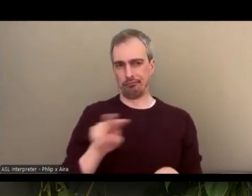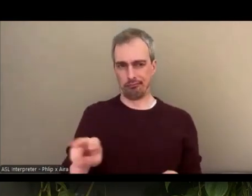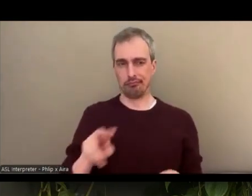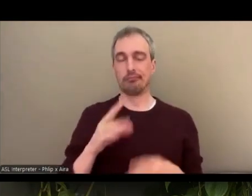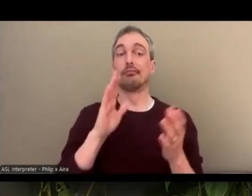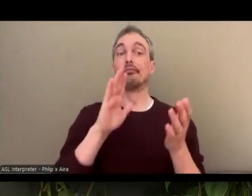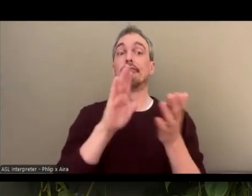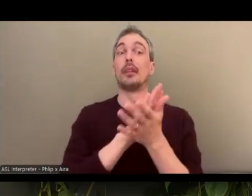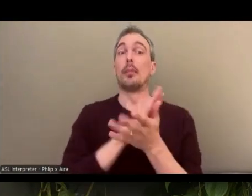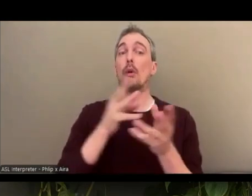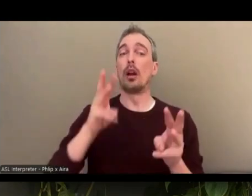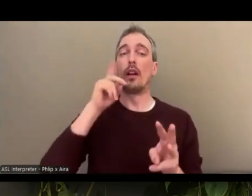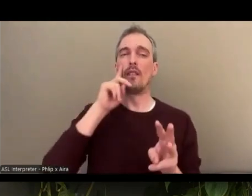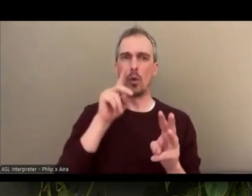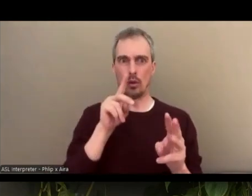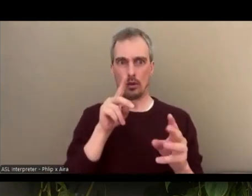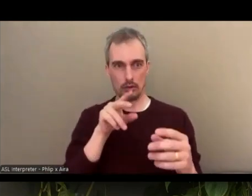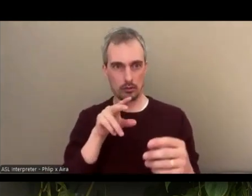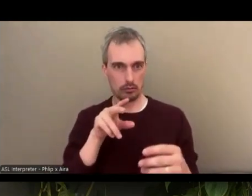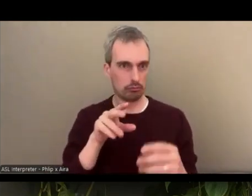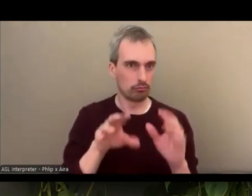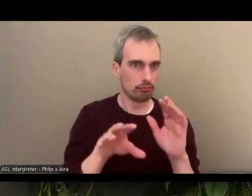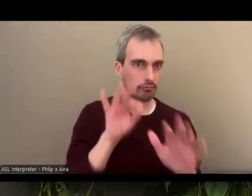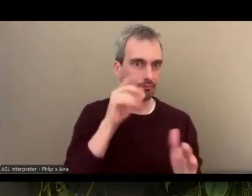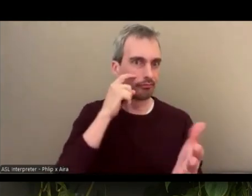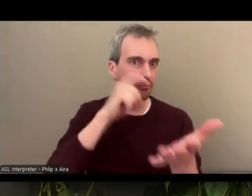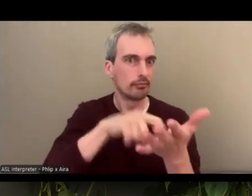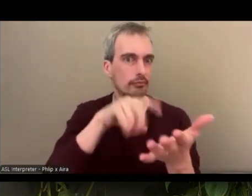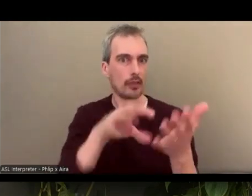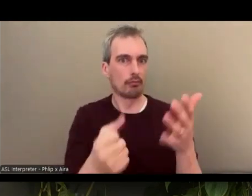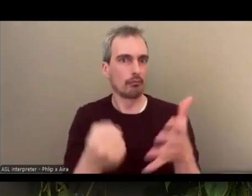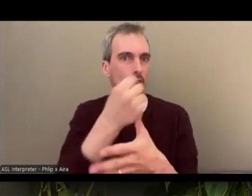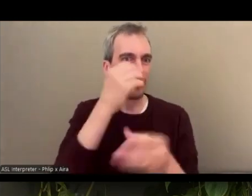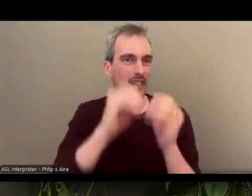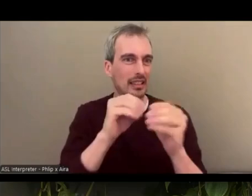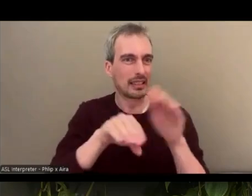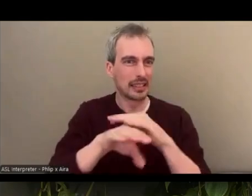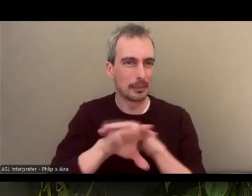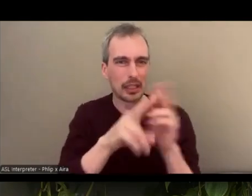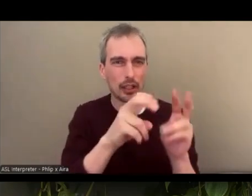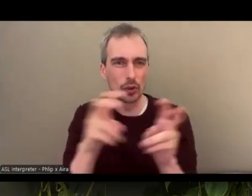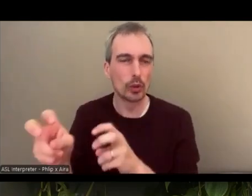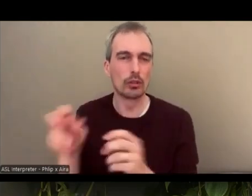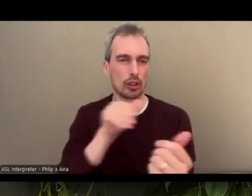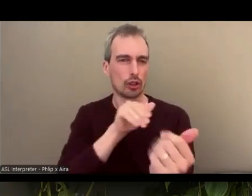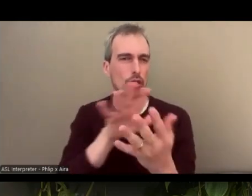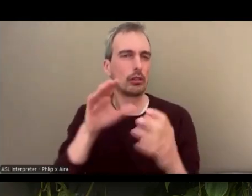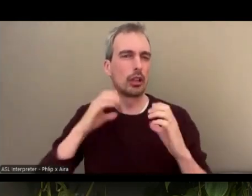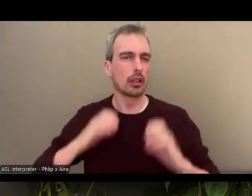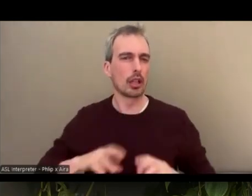reported feedback on accessibility. Under the quality review through release category, prioritization and